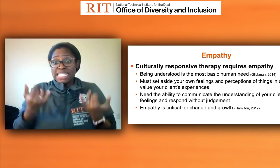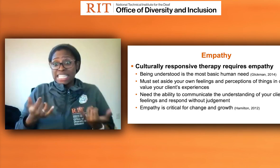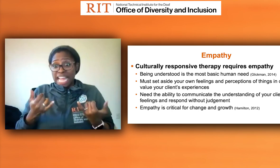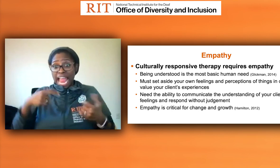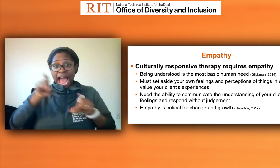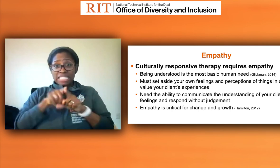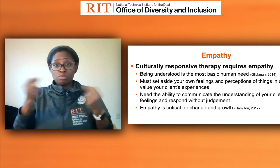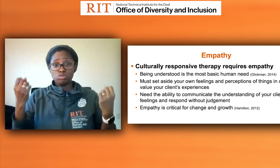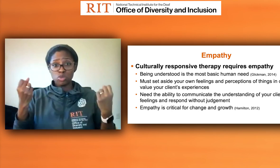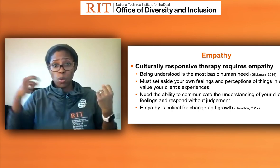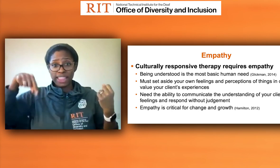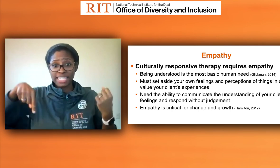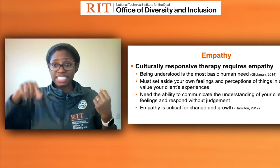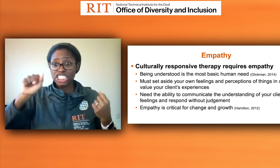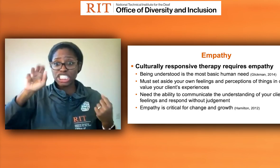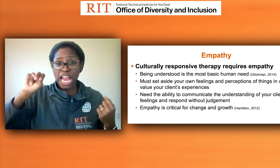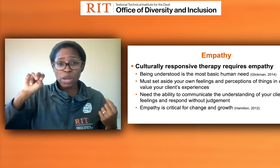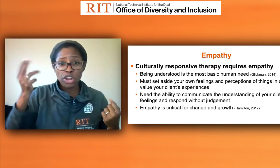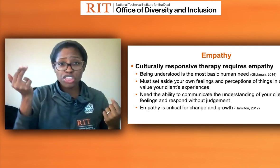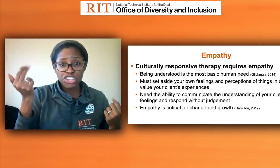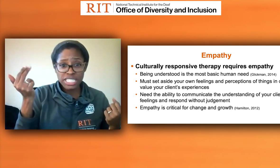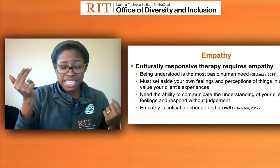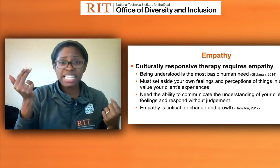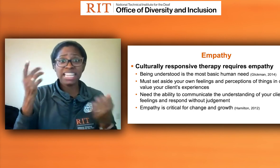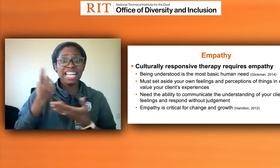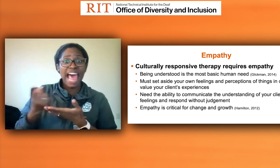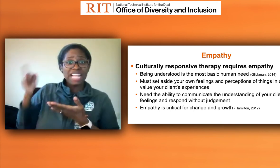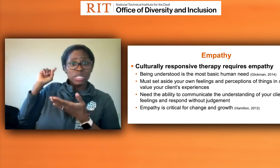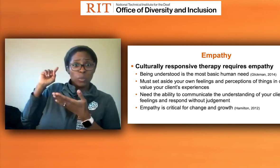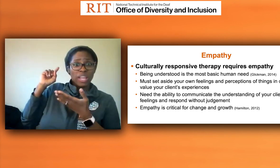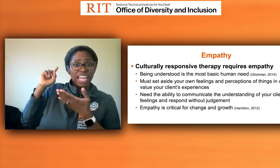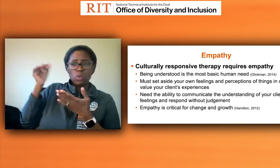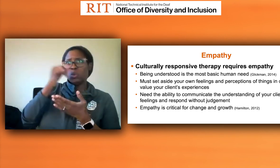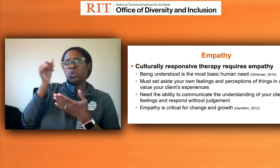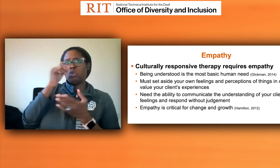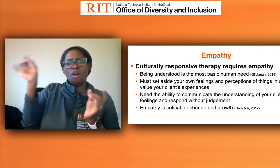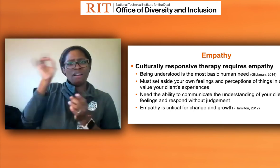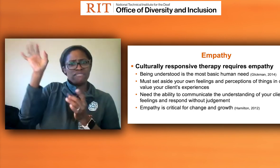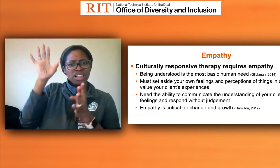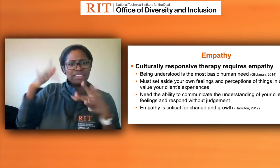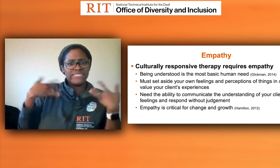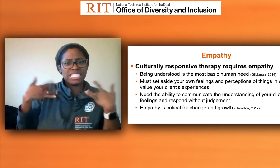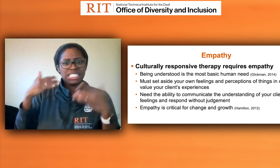this is the time to act and this is the time to relate. It's January 13 right now, and we know the awful,